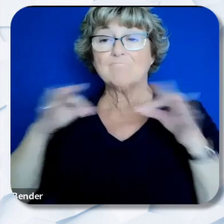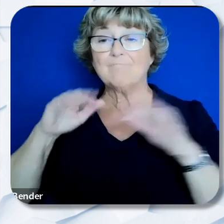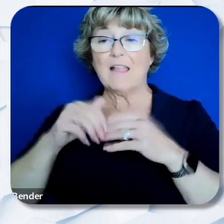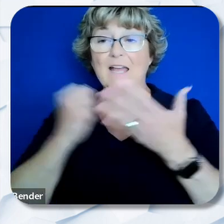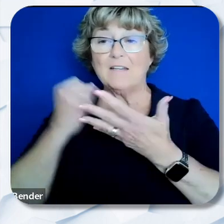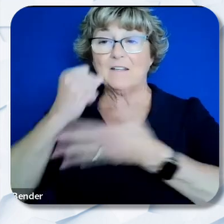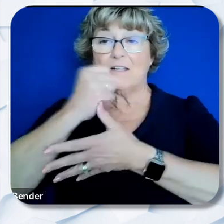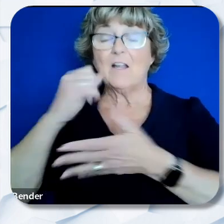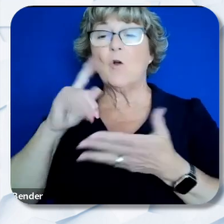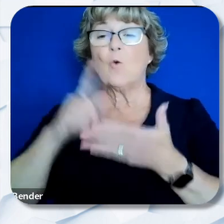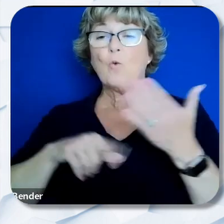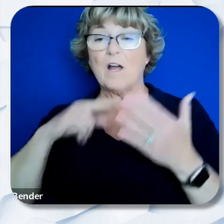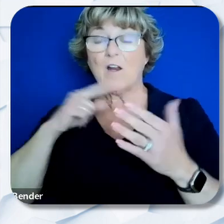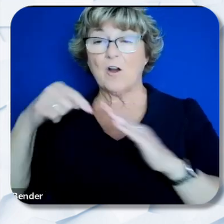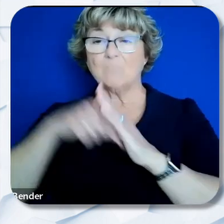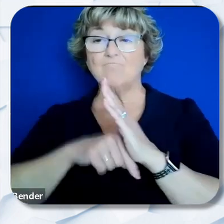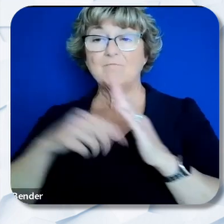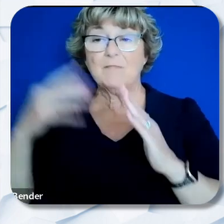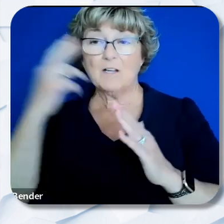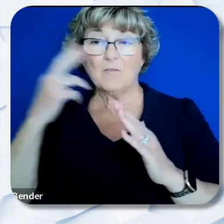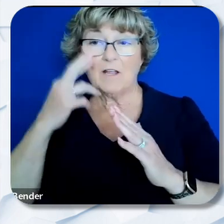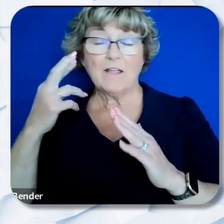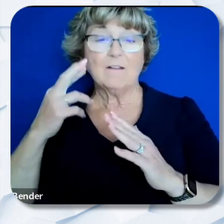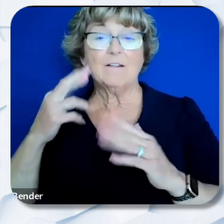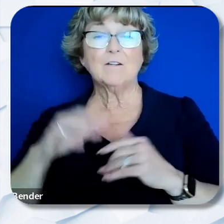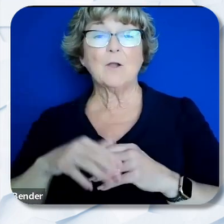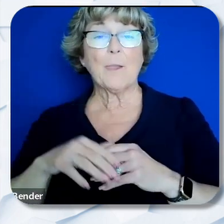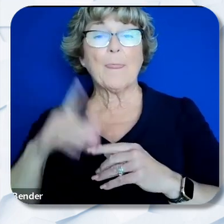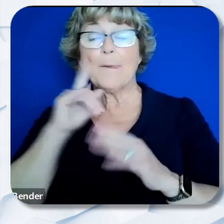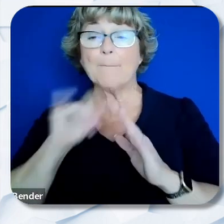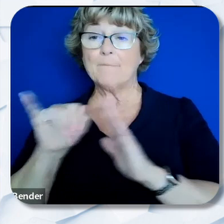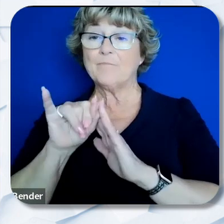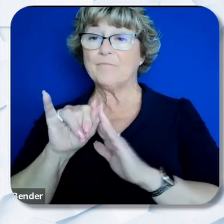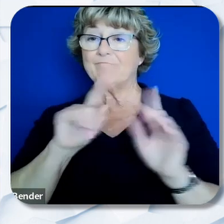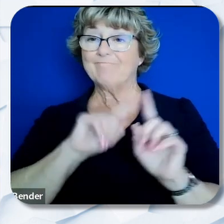causes you previously identified. While you may have identified a multitude of issues